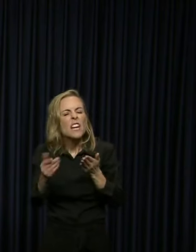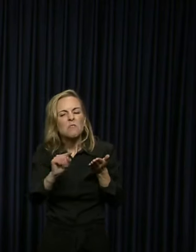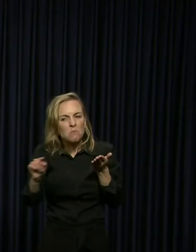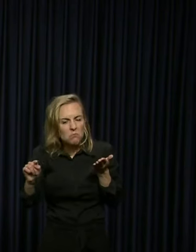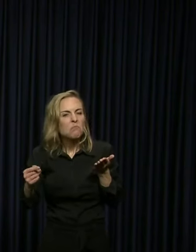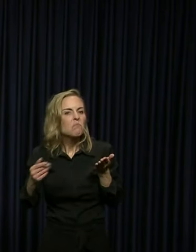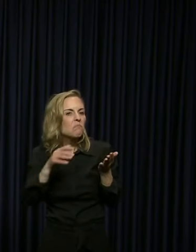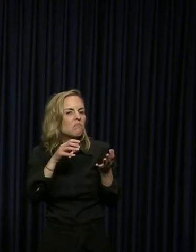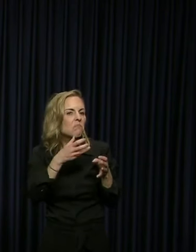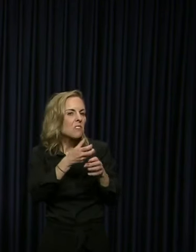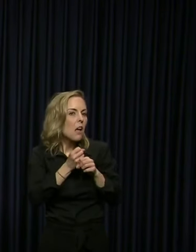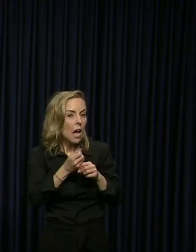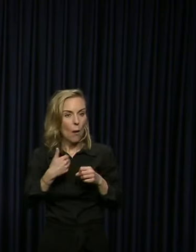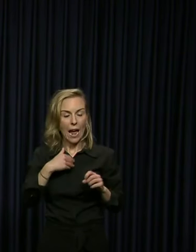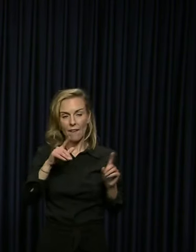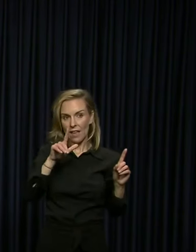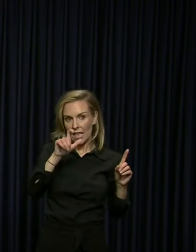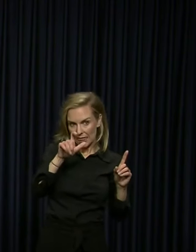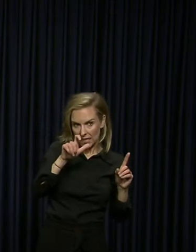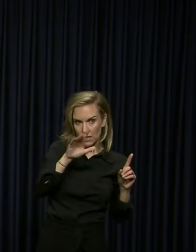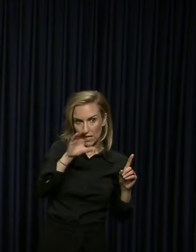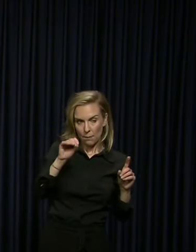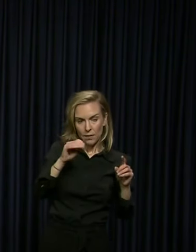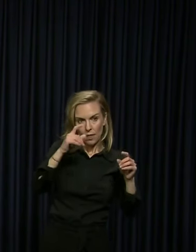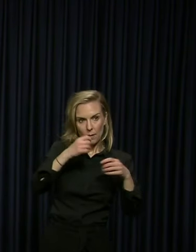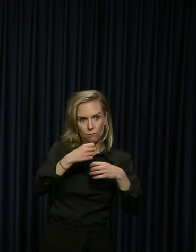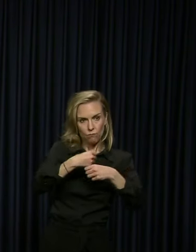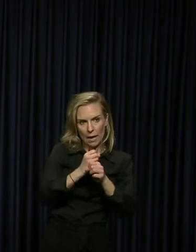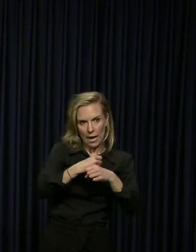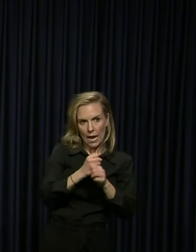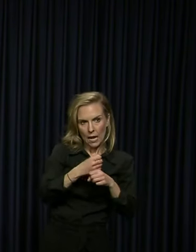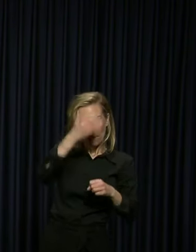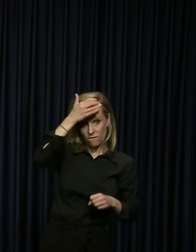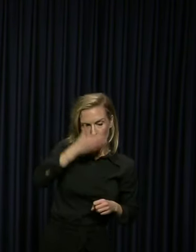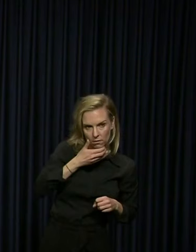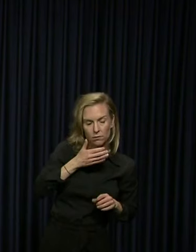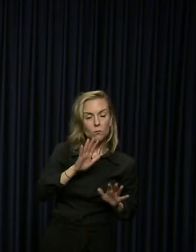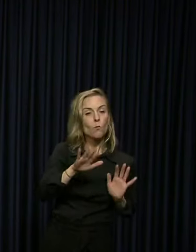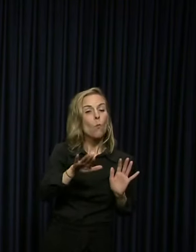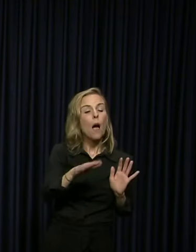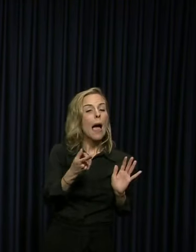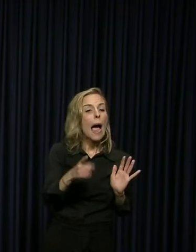NEW ORLEANS NEEDS IT TOO. FLORIDA NEEDS IT TOO.